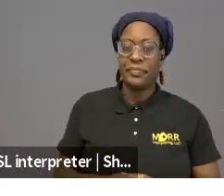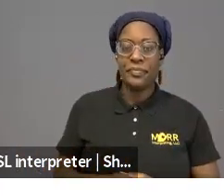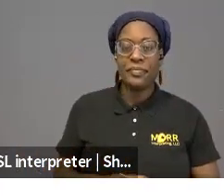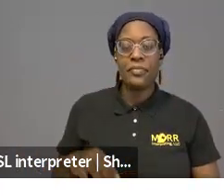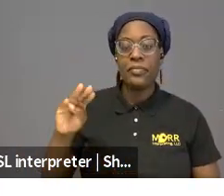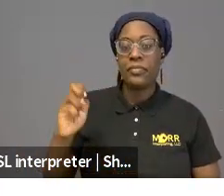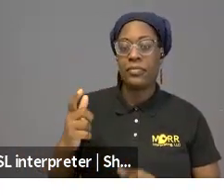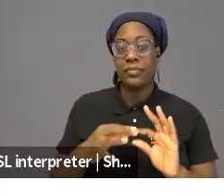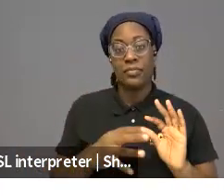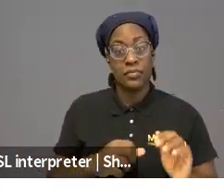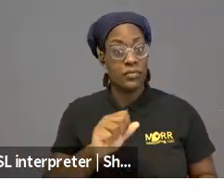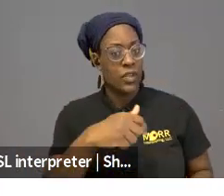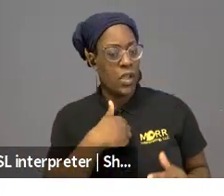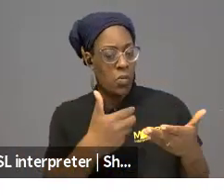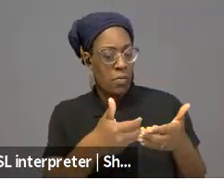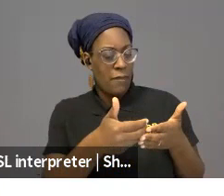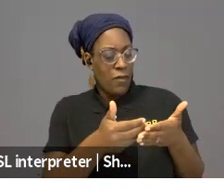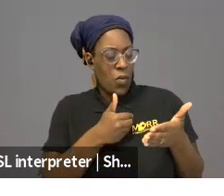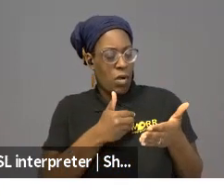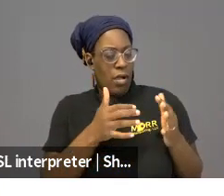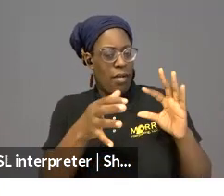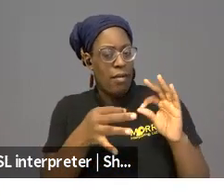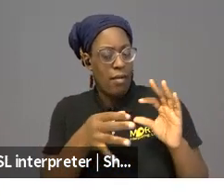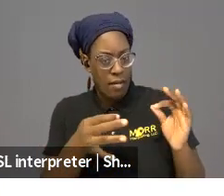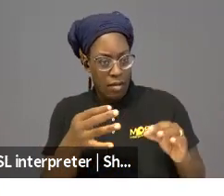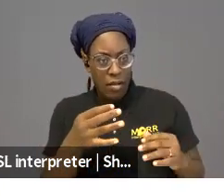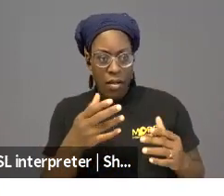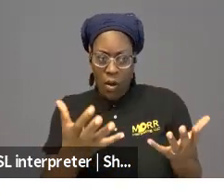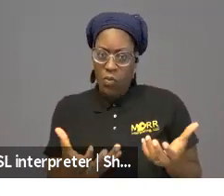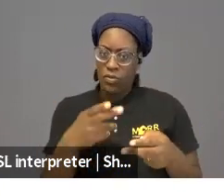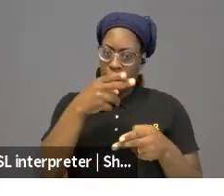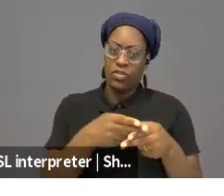by saying that I realize that not everyone is lucky to have other administrators within their